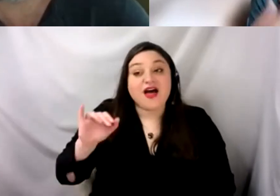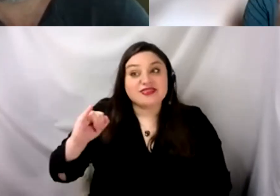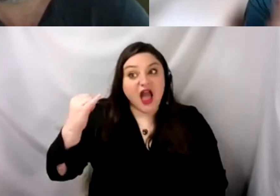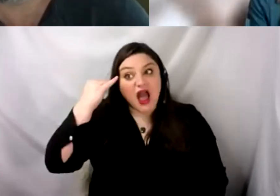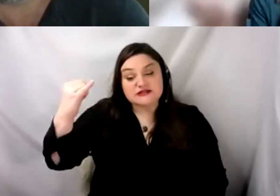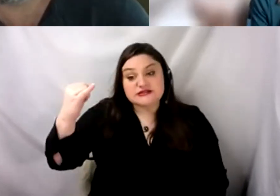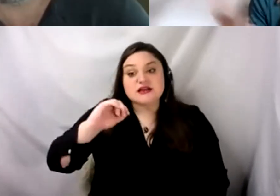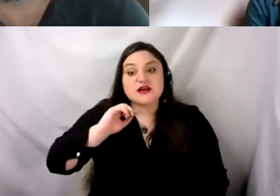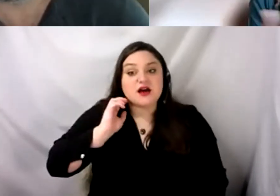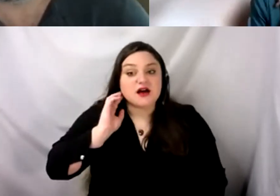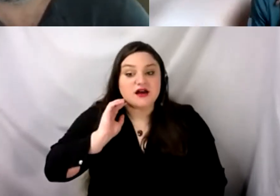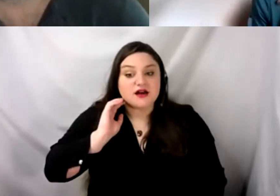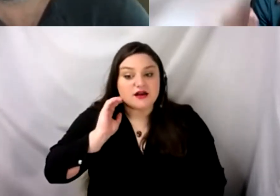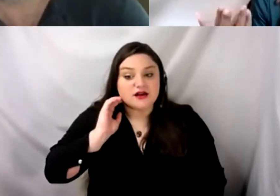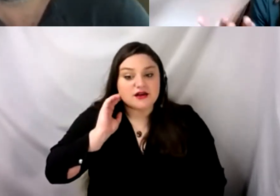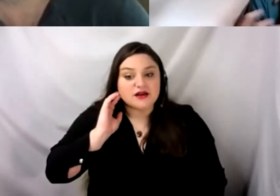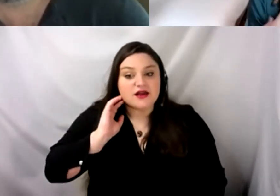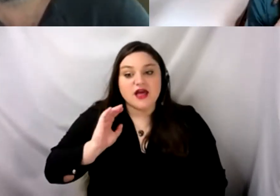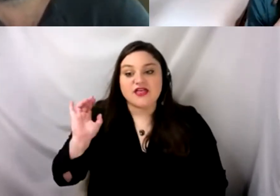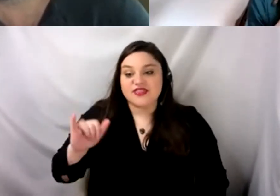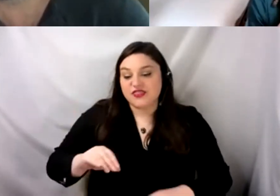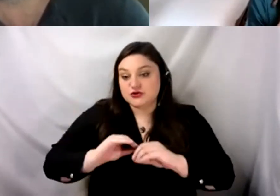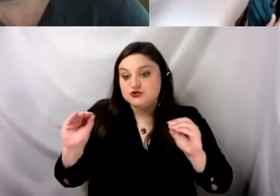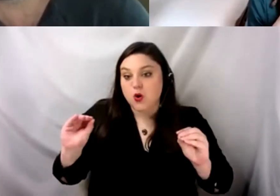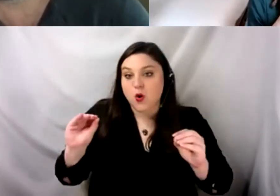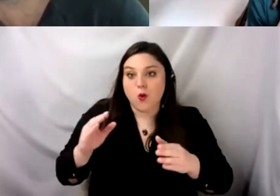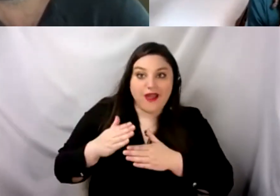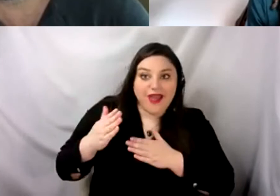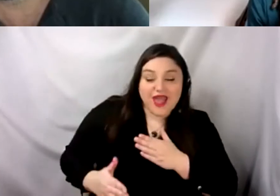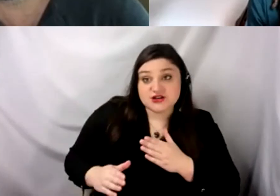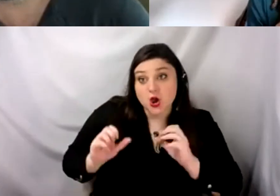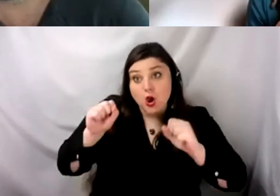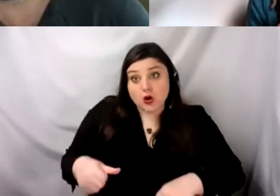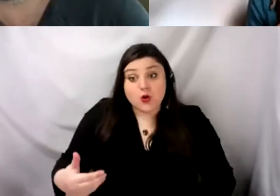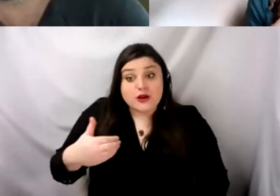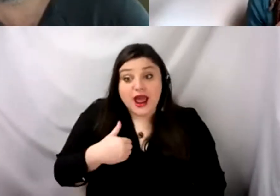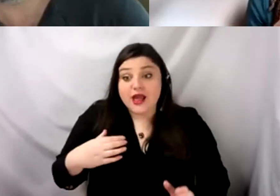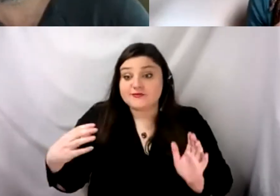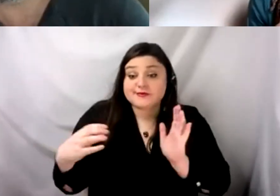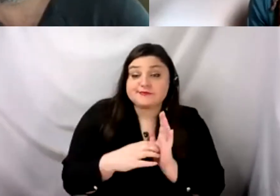win the guides will rent out. Could there be a clause with a date for reevaluation or metrics by which this mandate would be